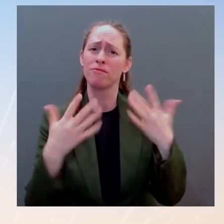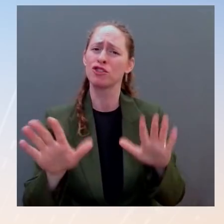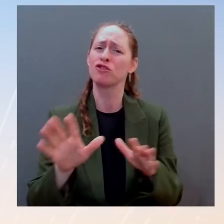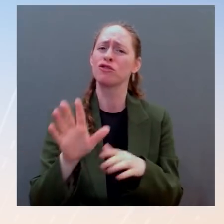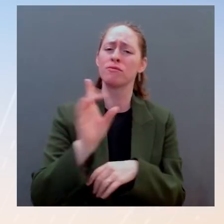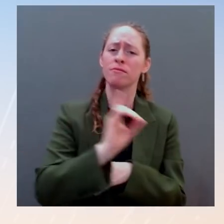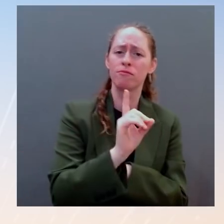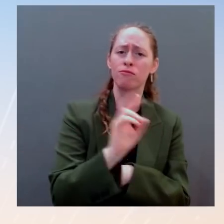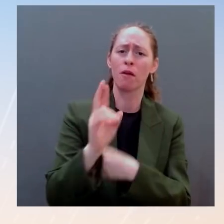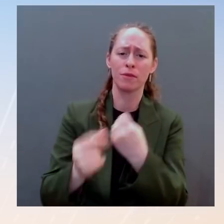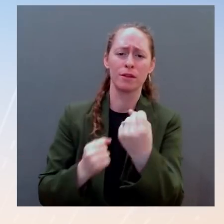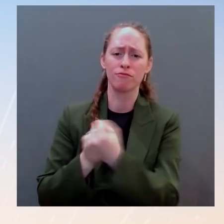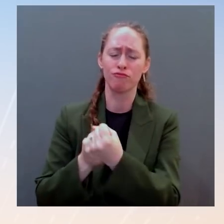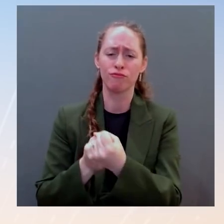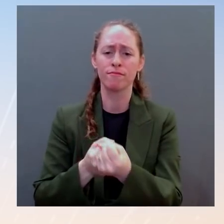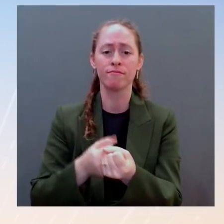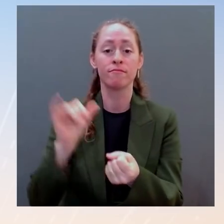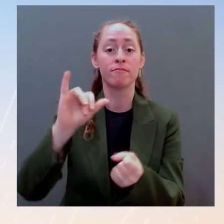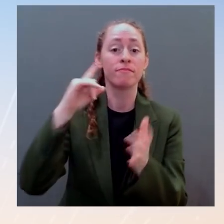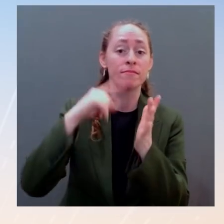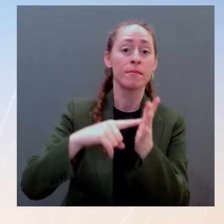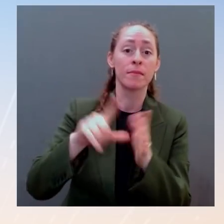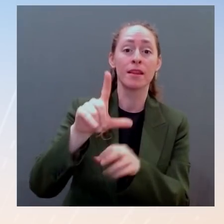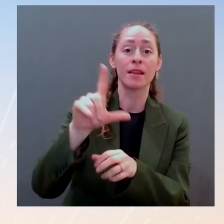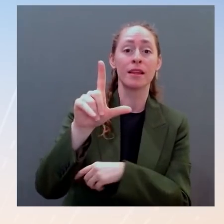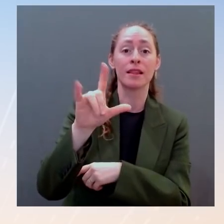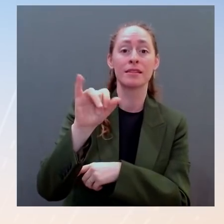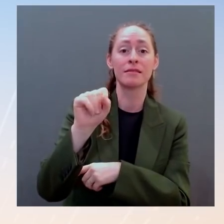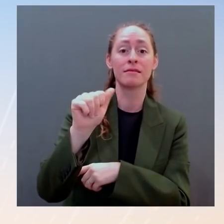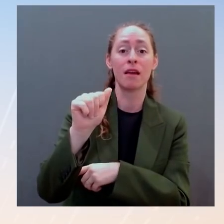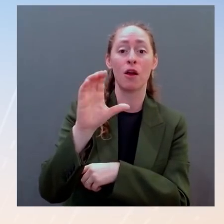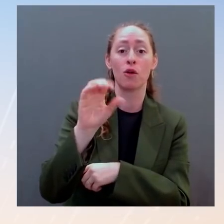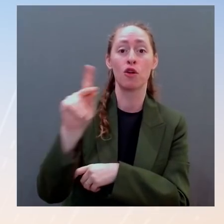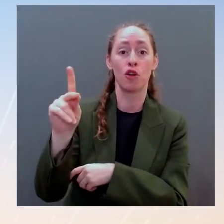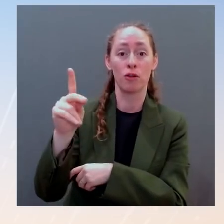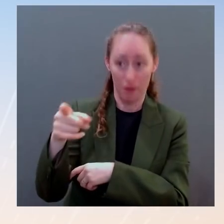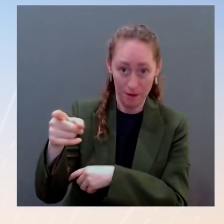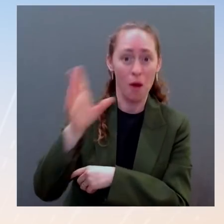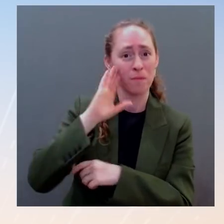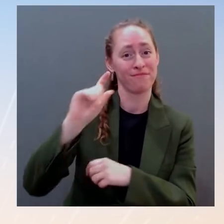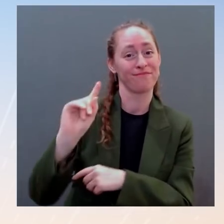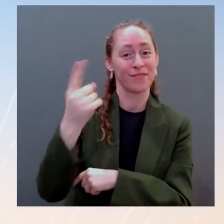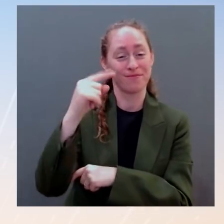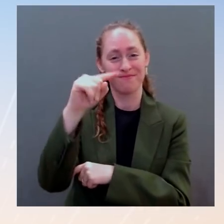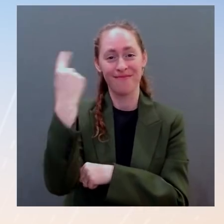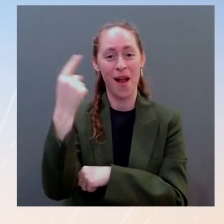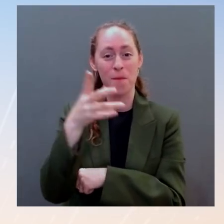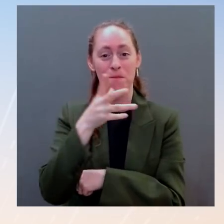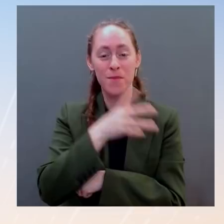to ever serve on the Board of Governors, and Philip Jefferson will be only the fourth Black man to serve on the Board of Governors.